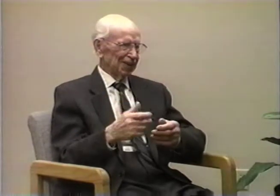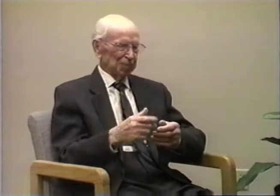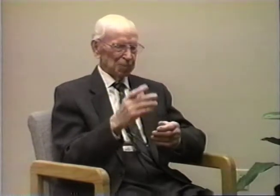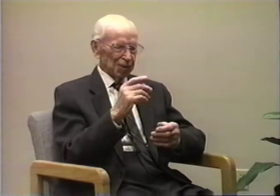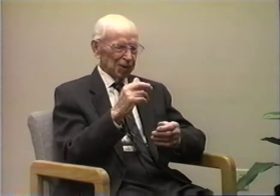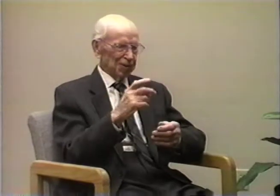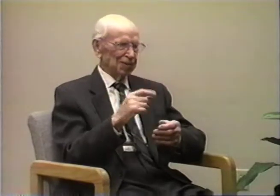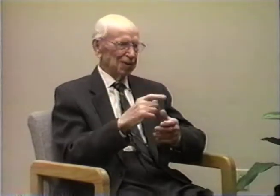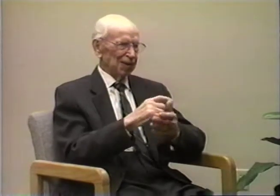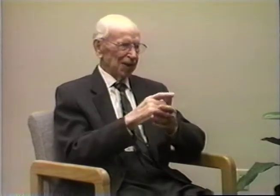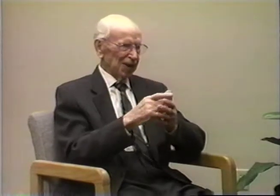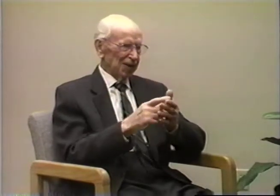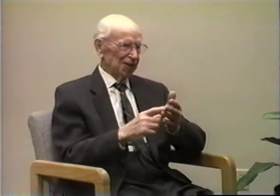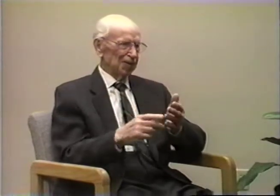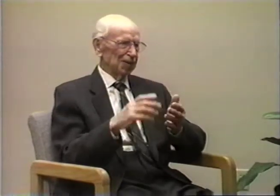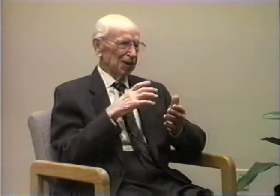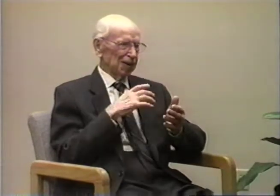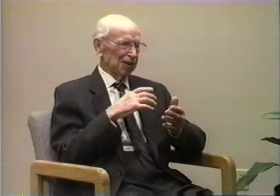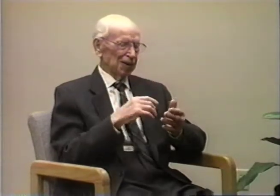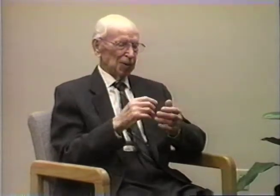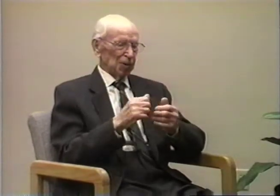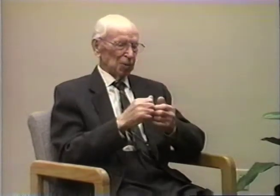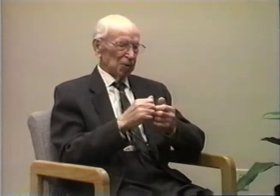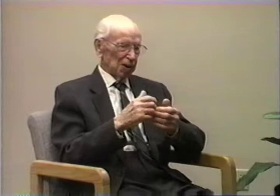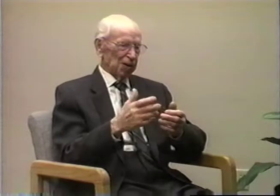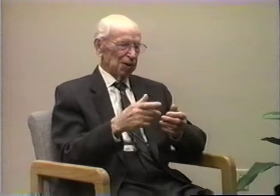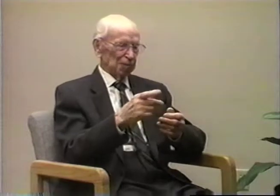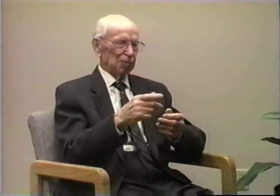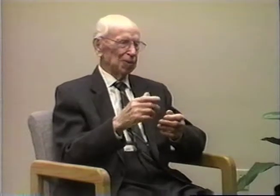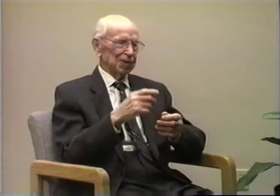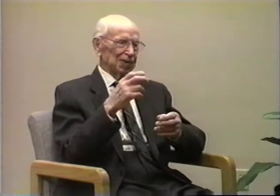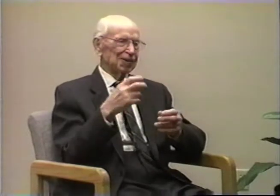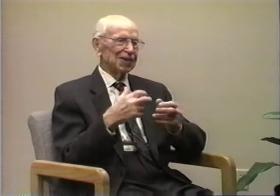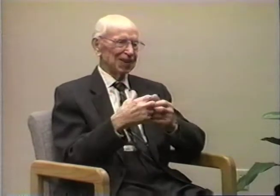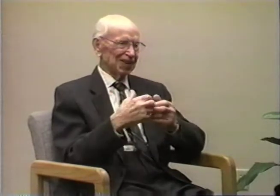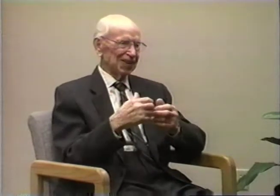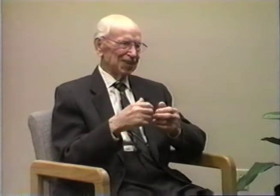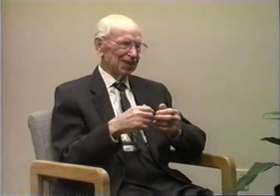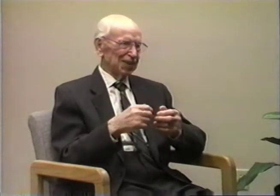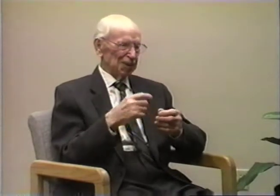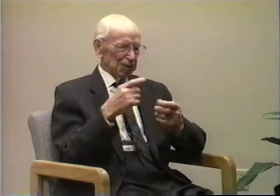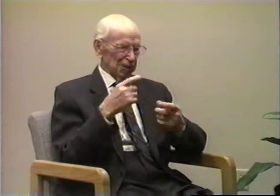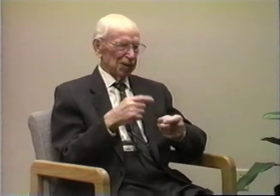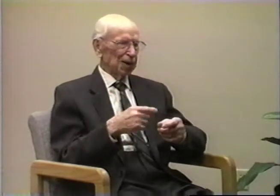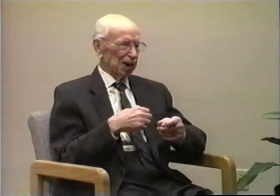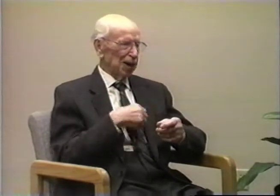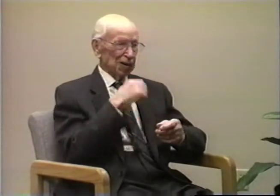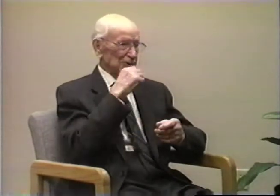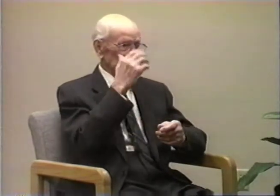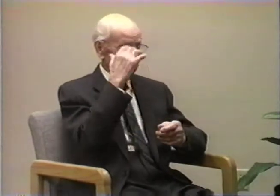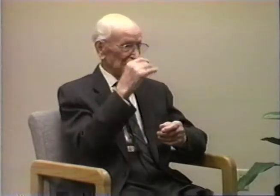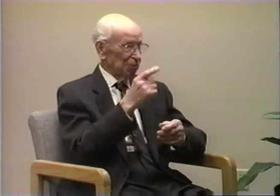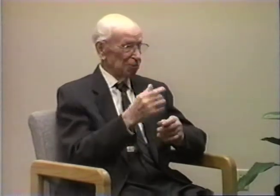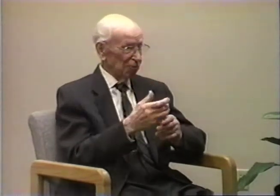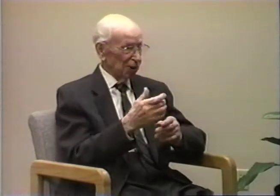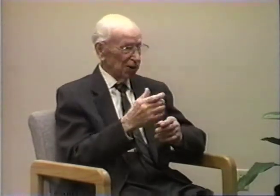and get them out of the AT&T company, and find a place where we could house them and work on them.